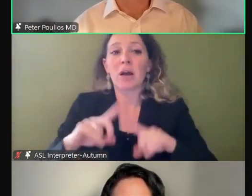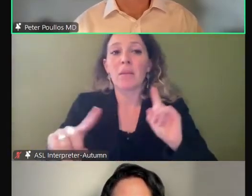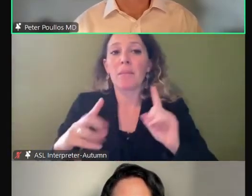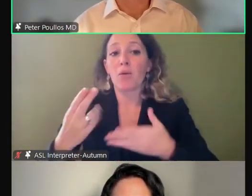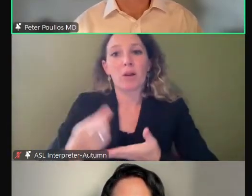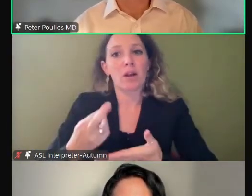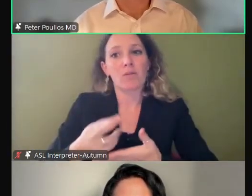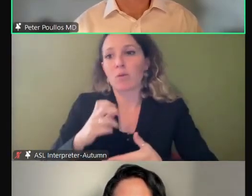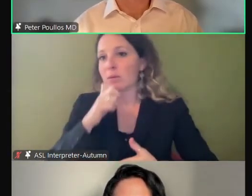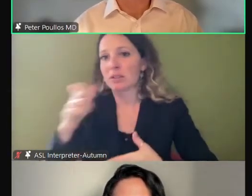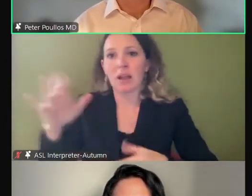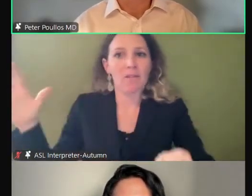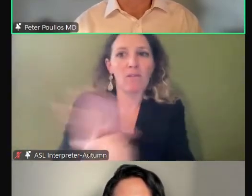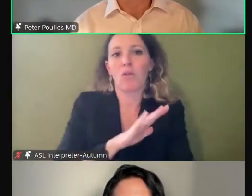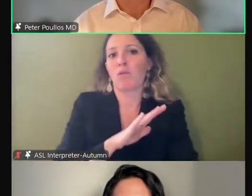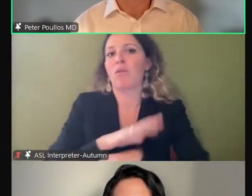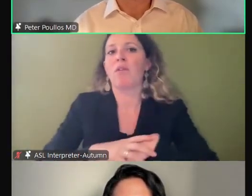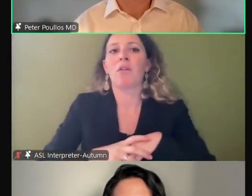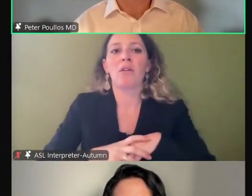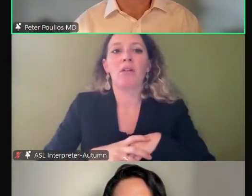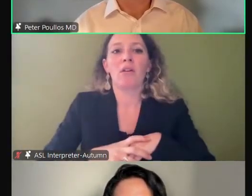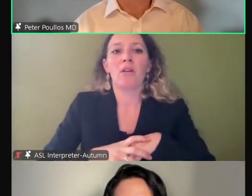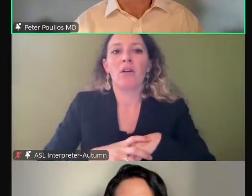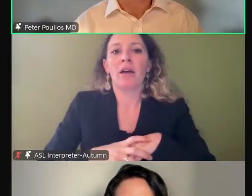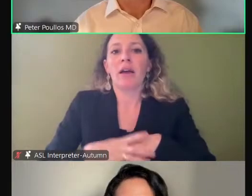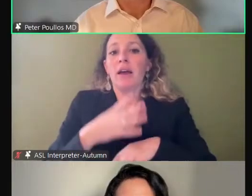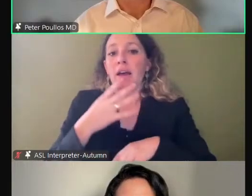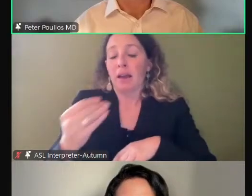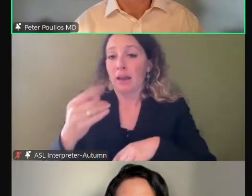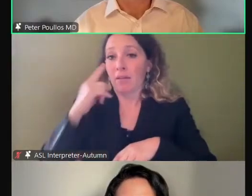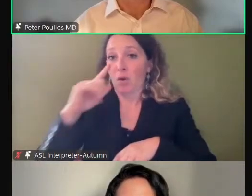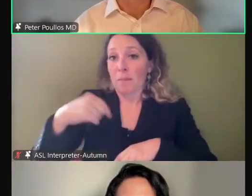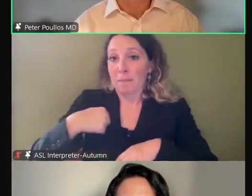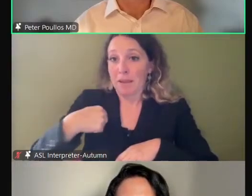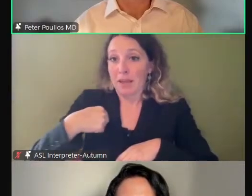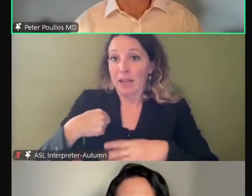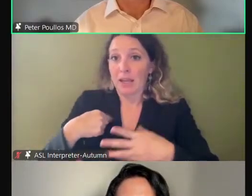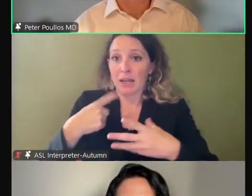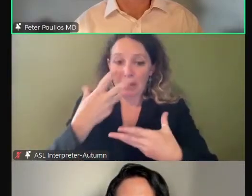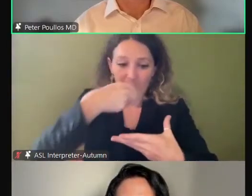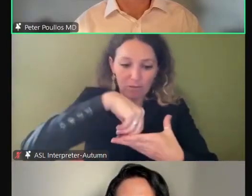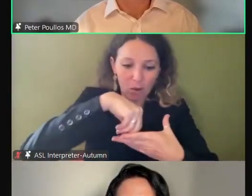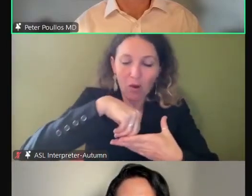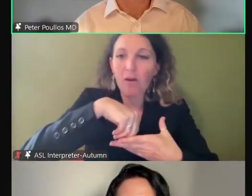subspecialty, gastroenterology, I decided that in order to practice more independently,